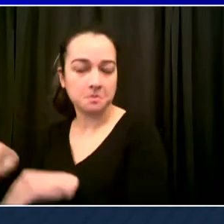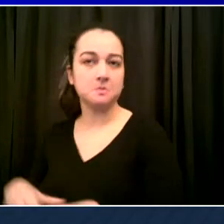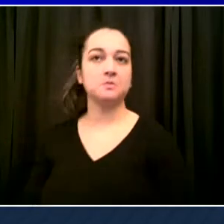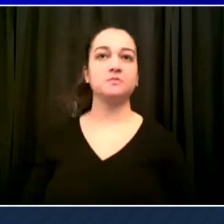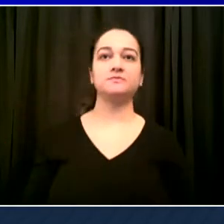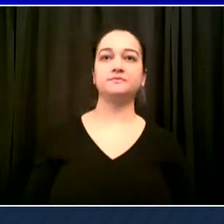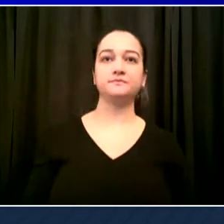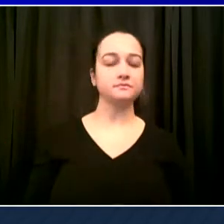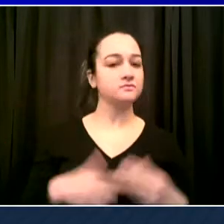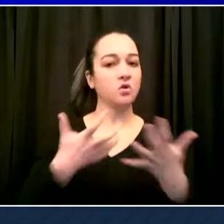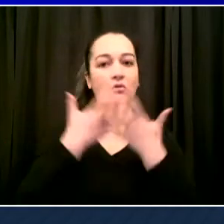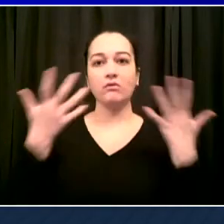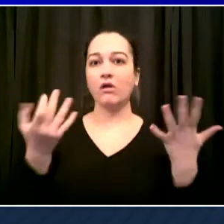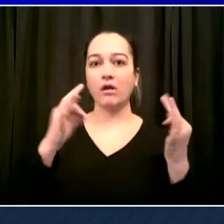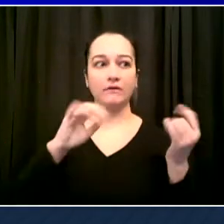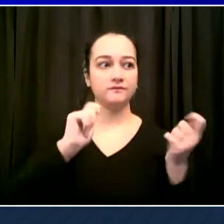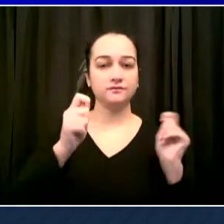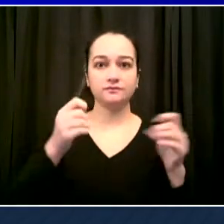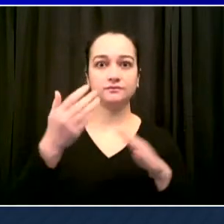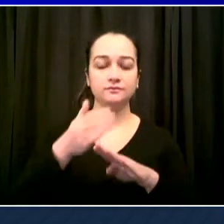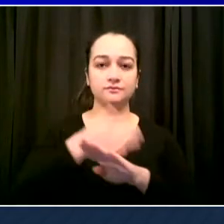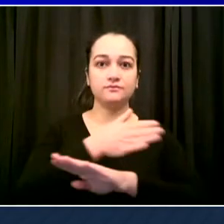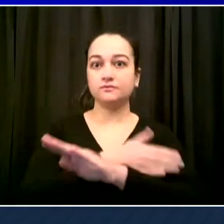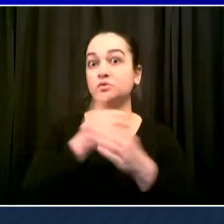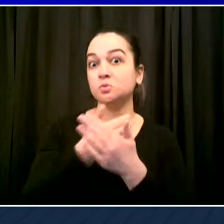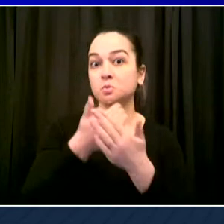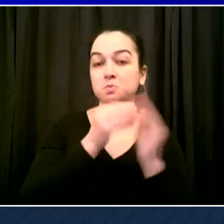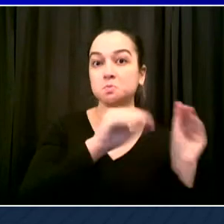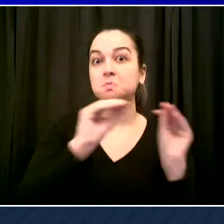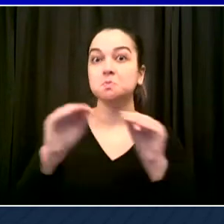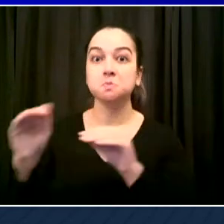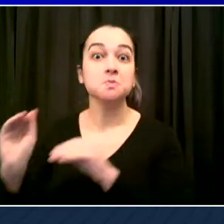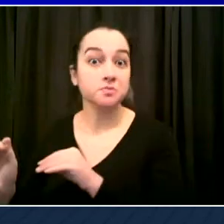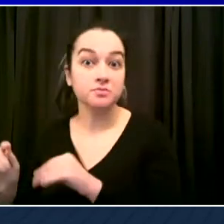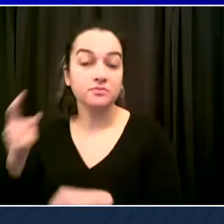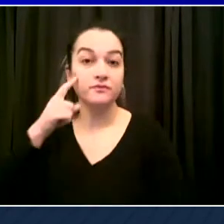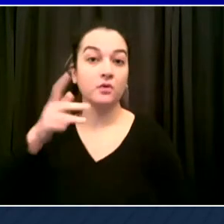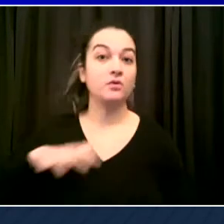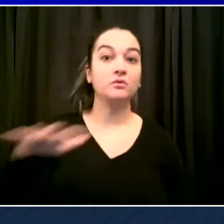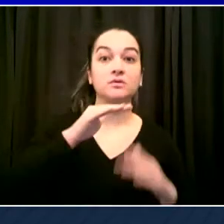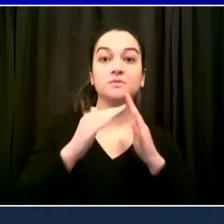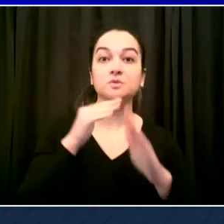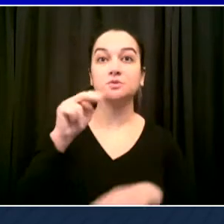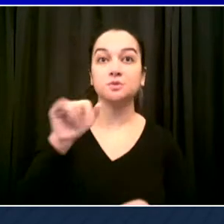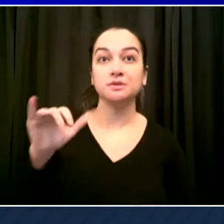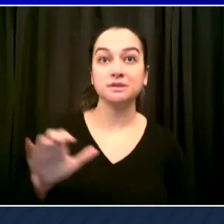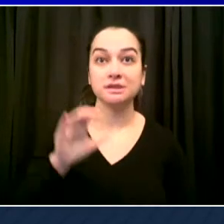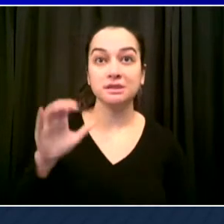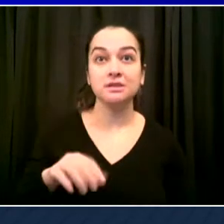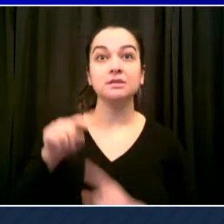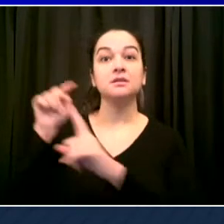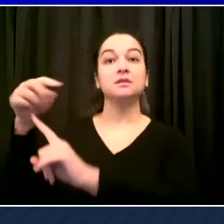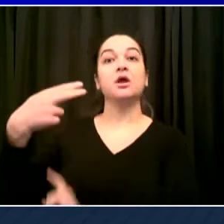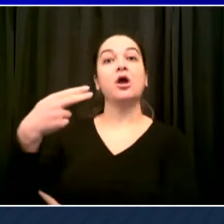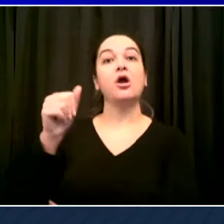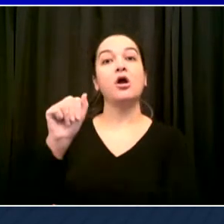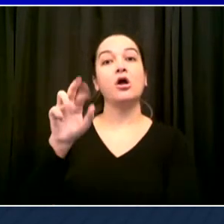CORINTHIANS BAPTIST CHURCH N IEAEAST HARLEM.